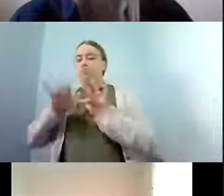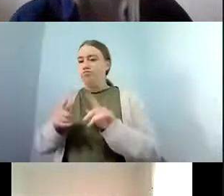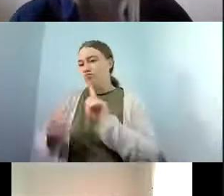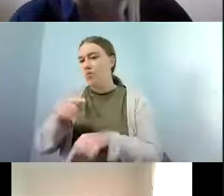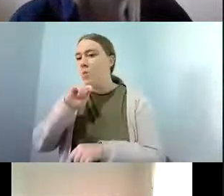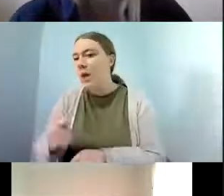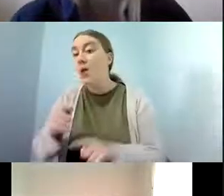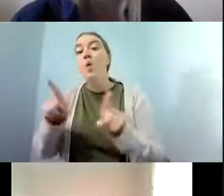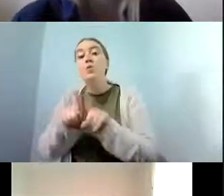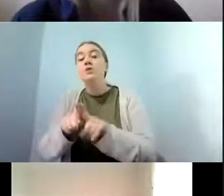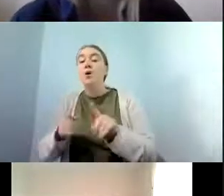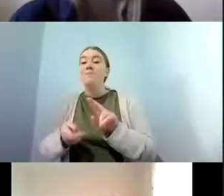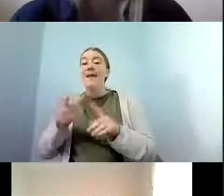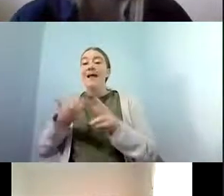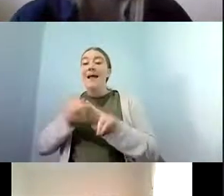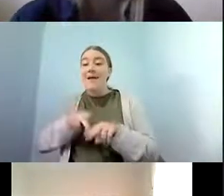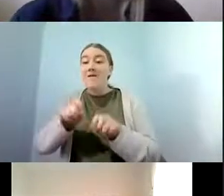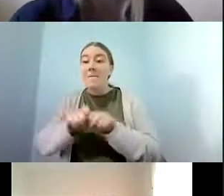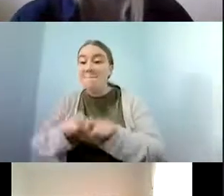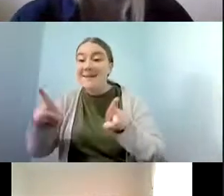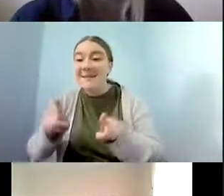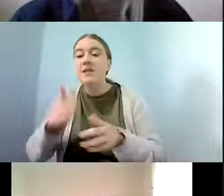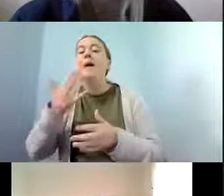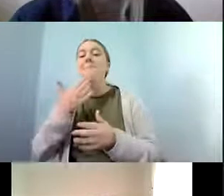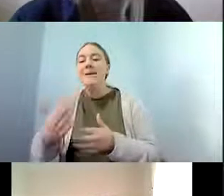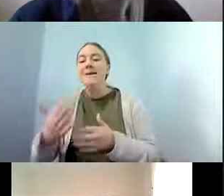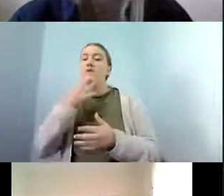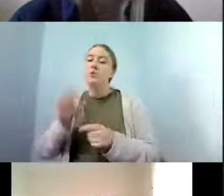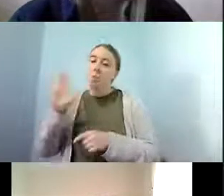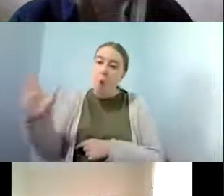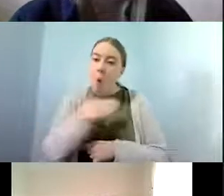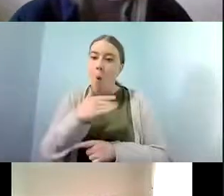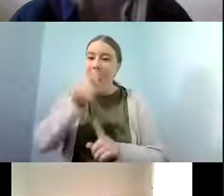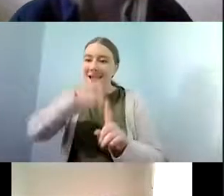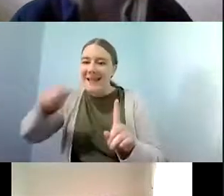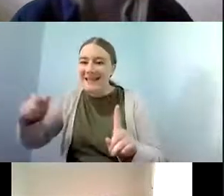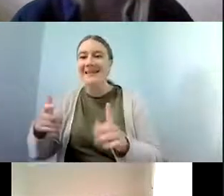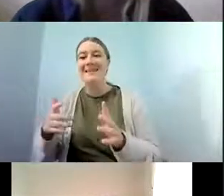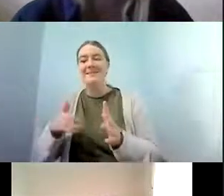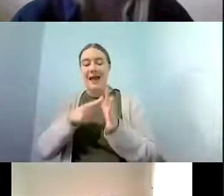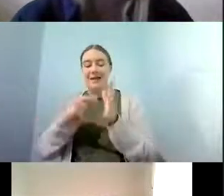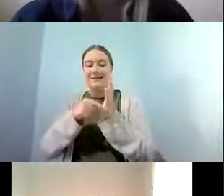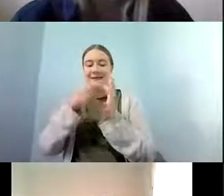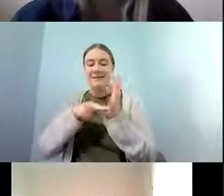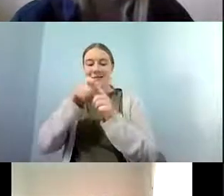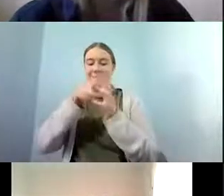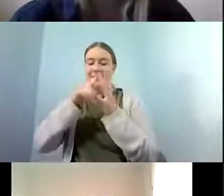all attendees so that everybody can see any questions or comment that you're making um